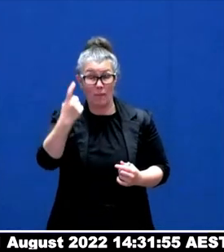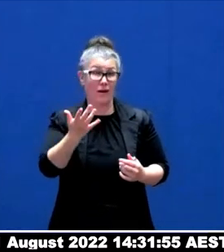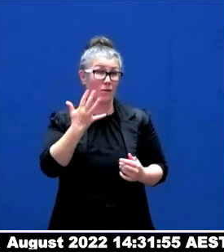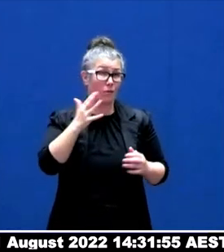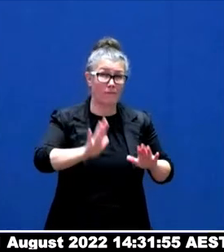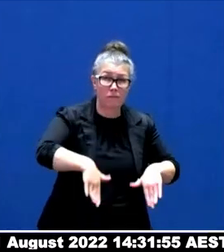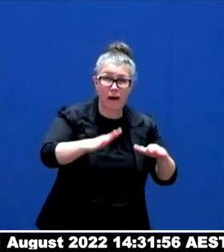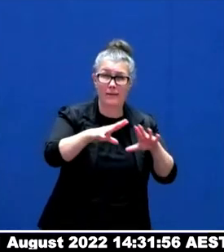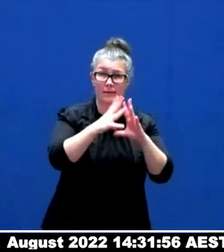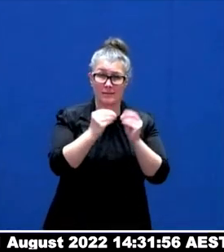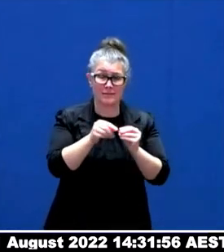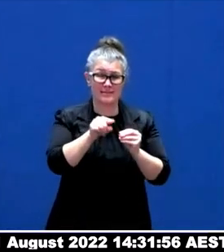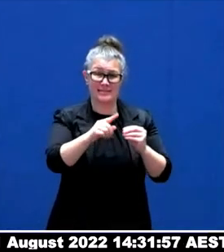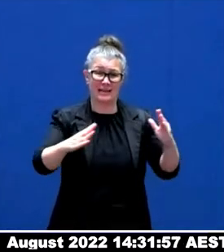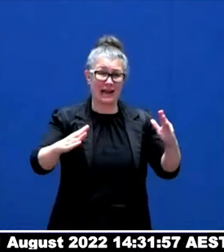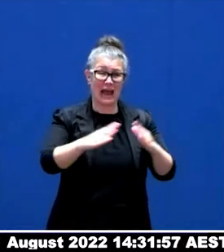for him and his - his sister and brother-in-law.